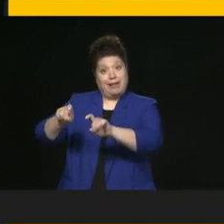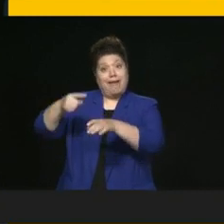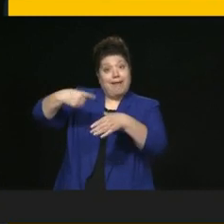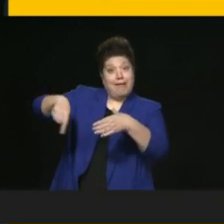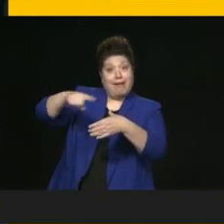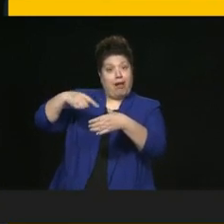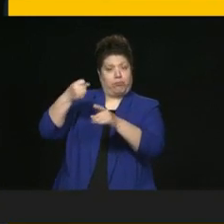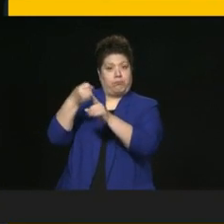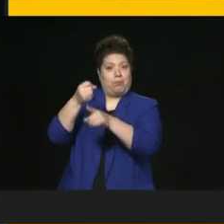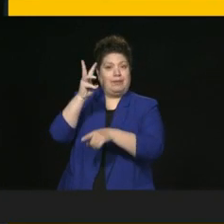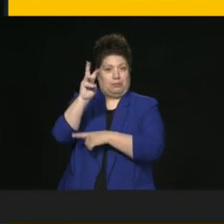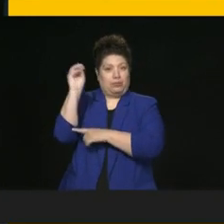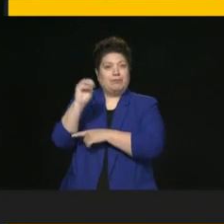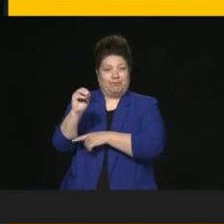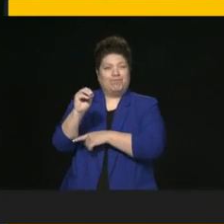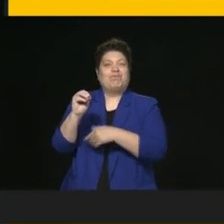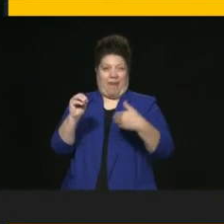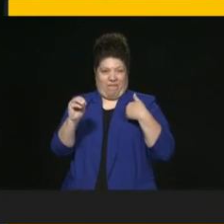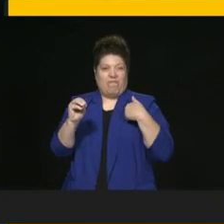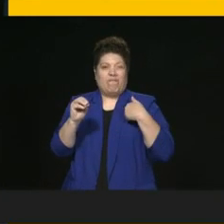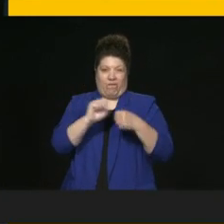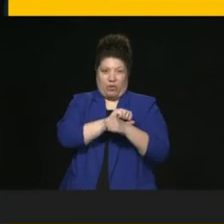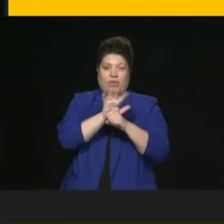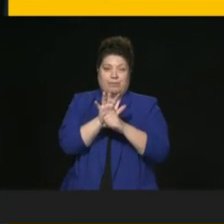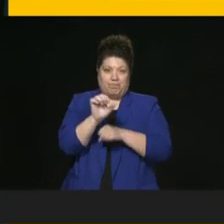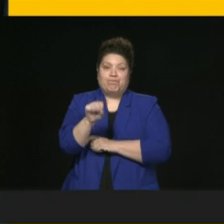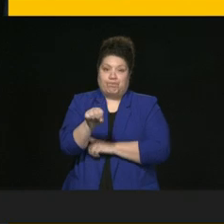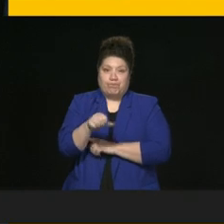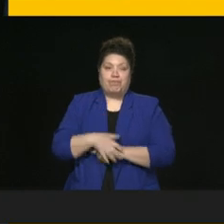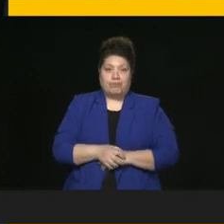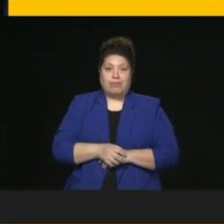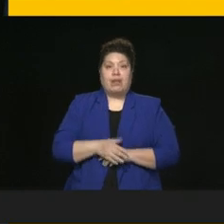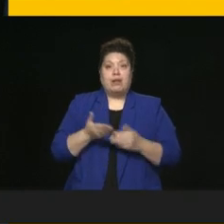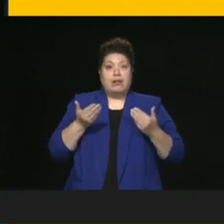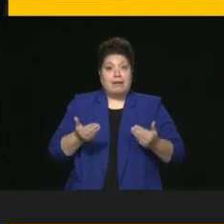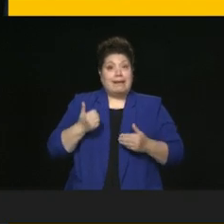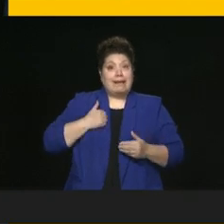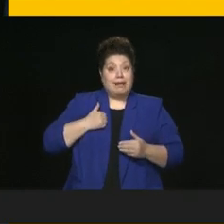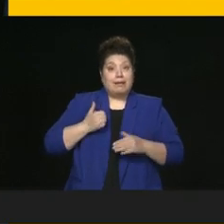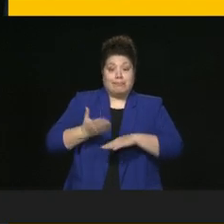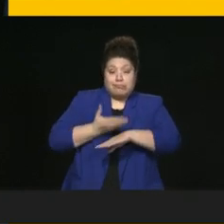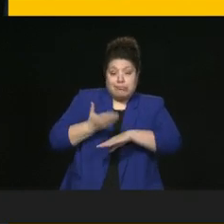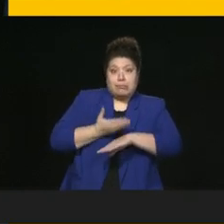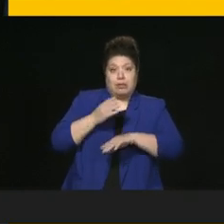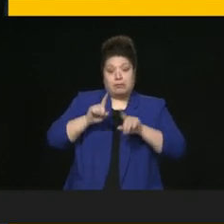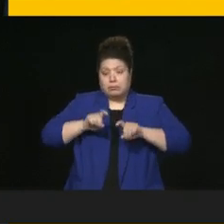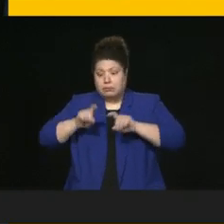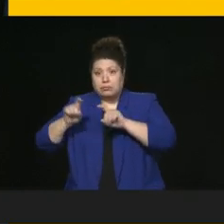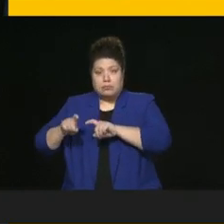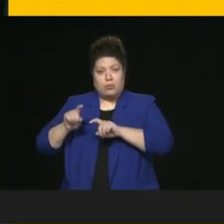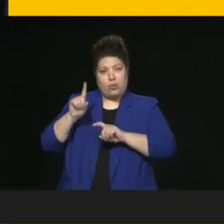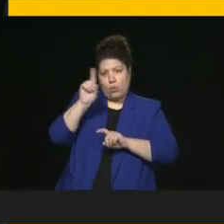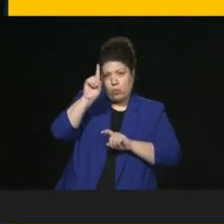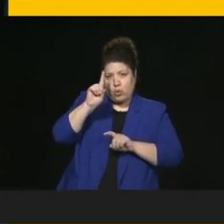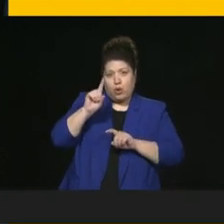PEOPLE, ABOUT 6% OF WHOM HAVE BEEN CONFIRMED POSITIVE. CANADA CONTINUES TO IMPROVE